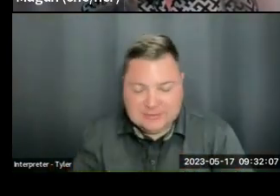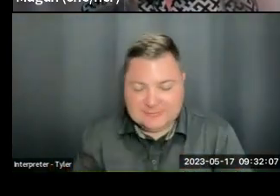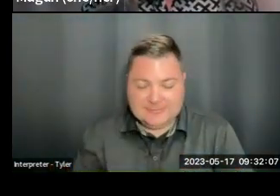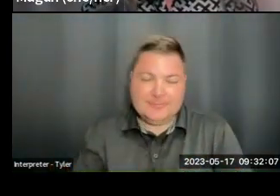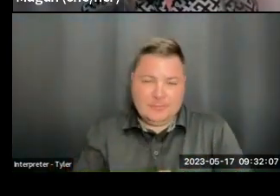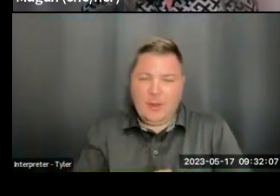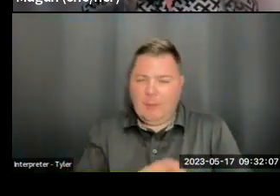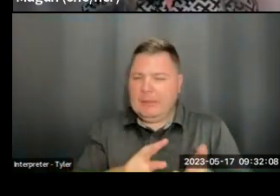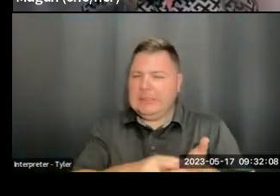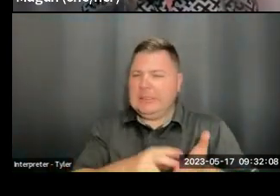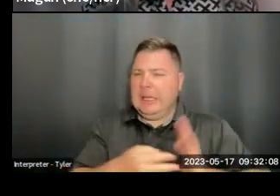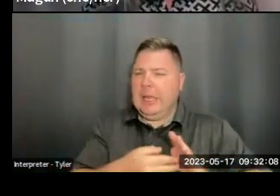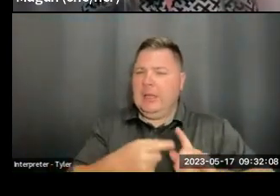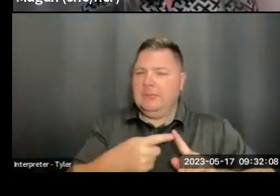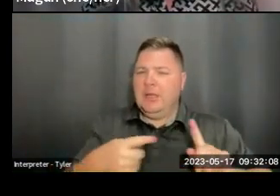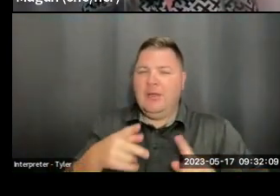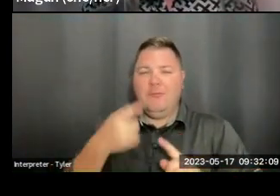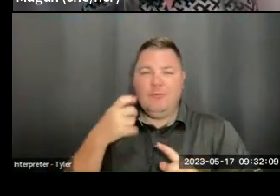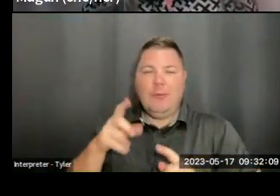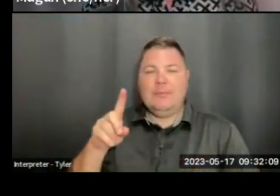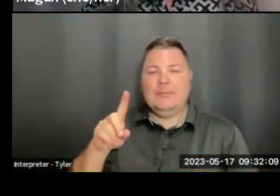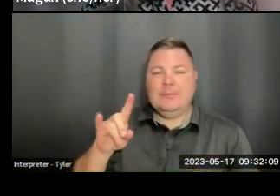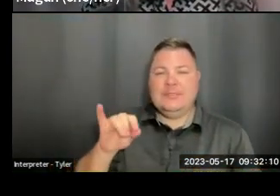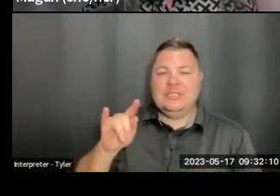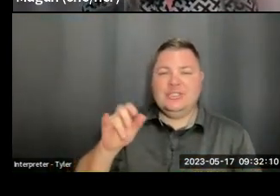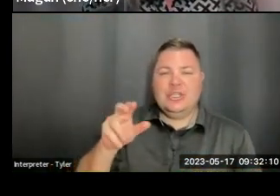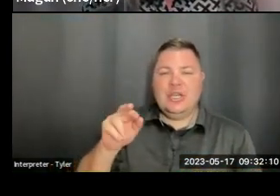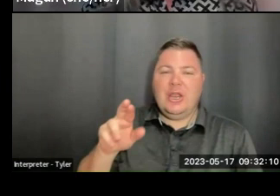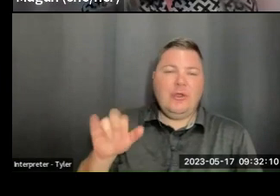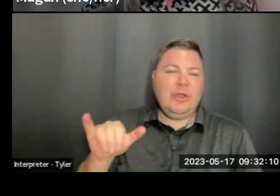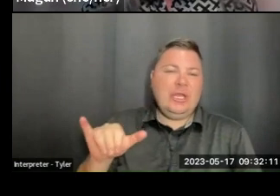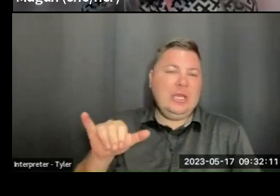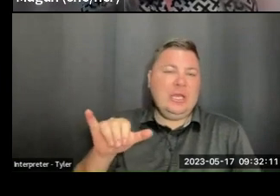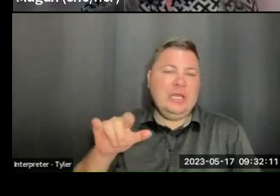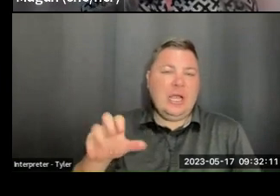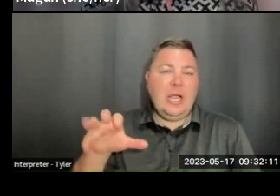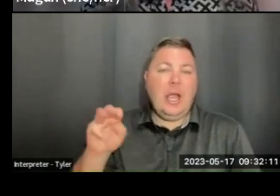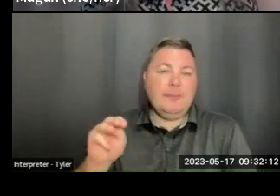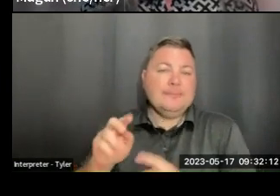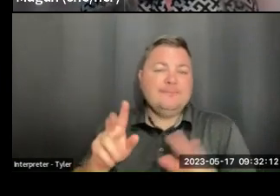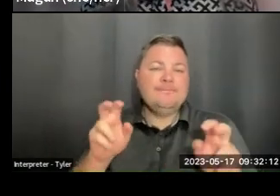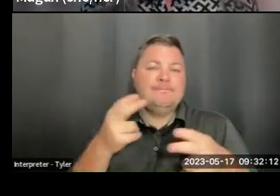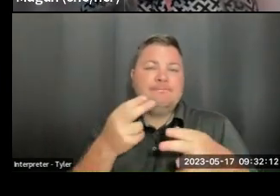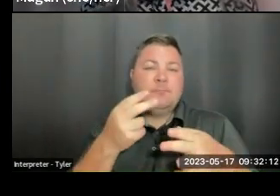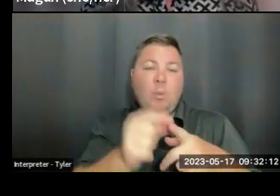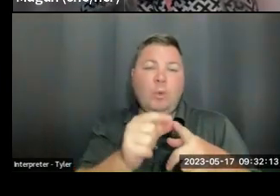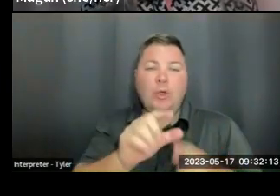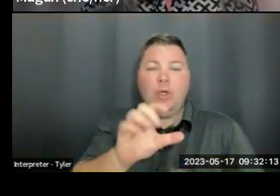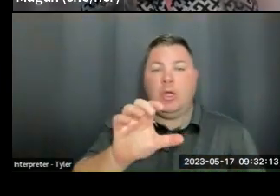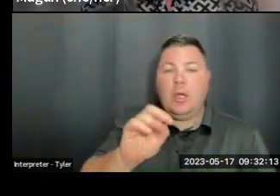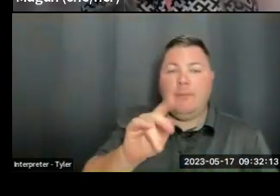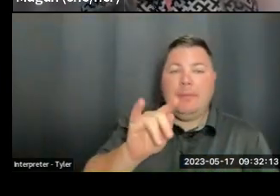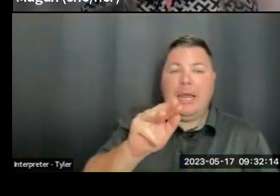speech class here. I'm going to give you definitions from dictionary. com.